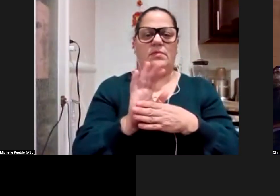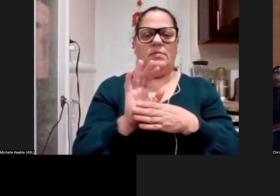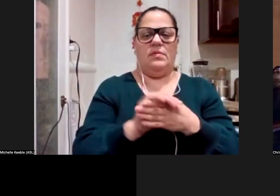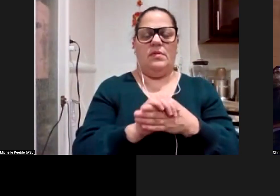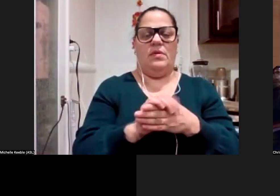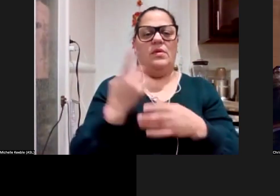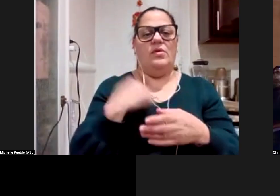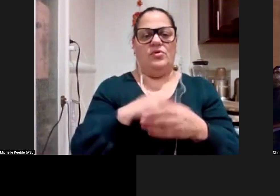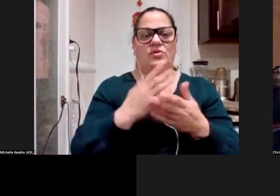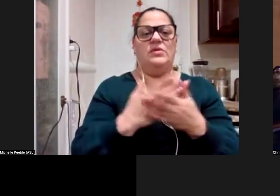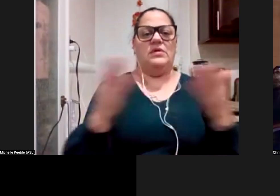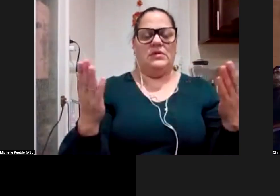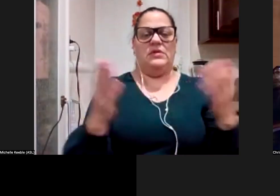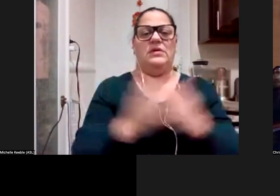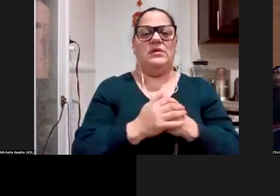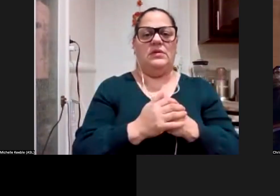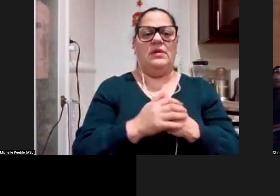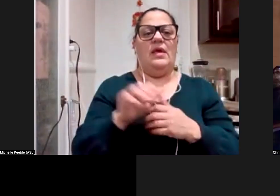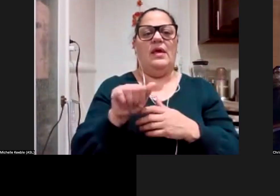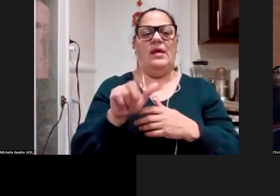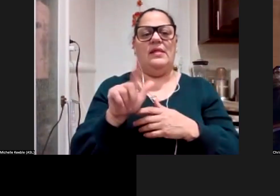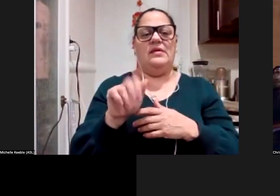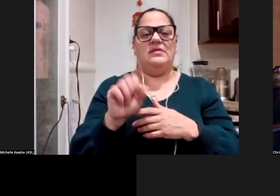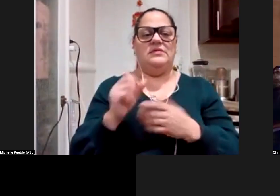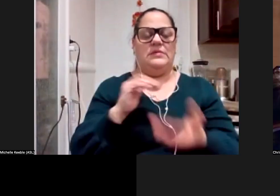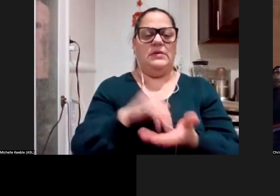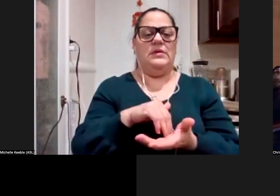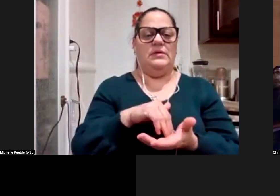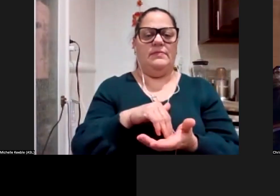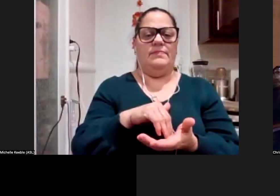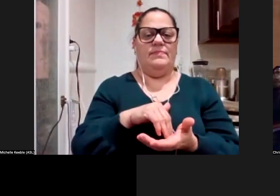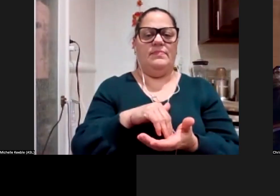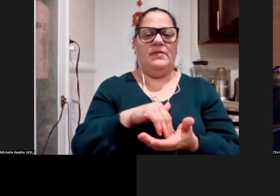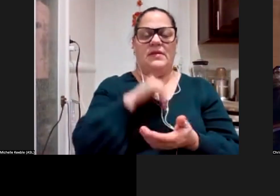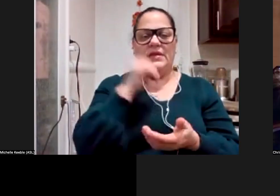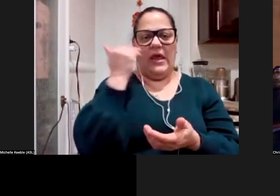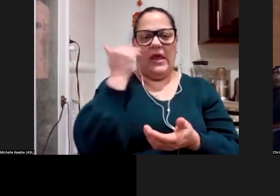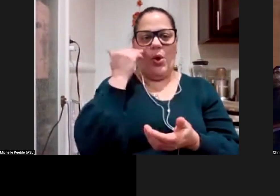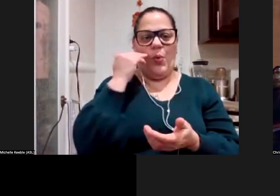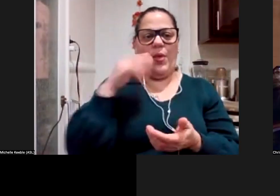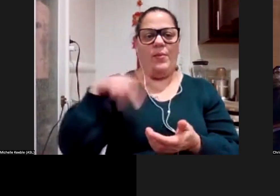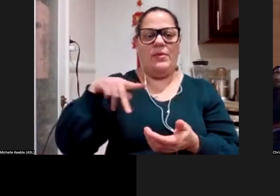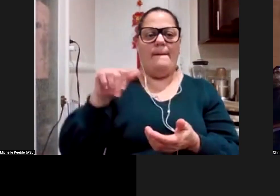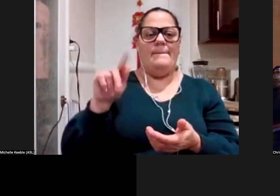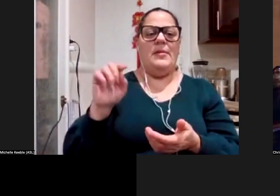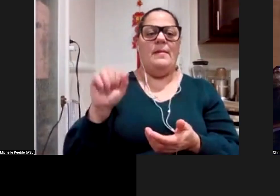Grover, this is Alice again, that I didn't I had no idea that a puppet exist existed. But where